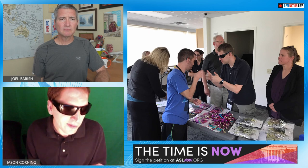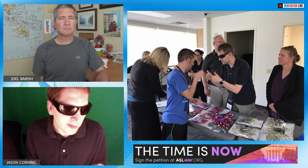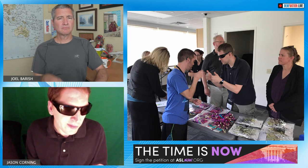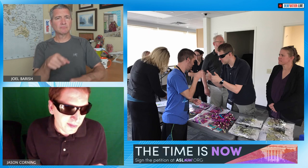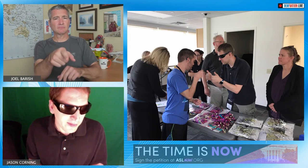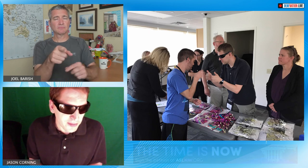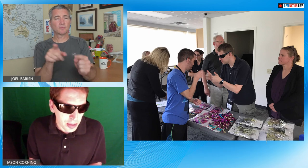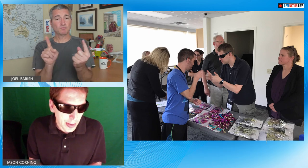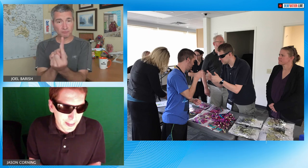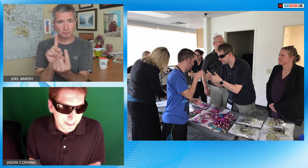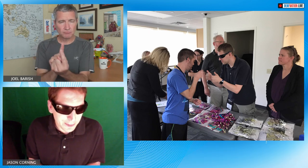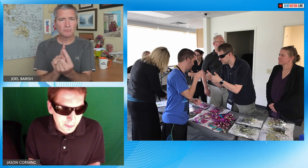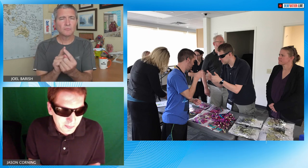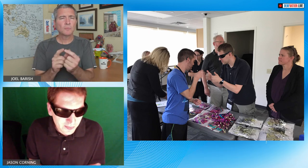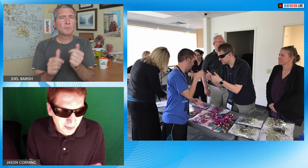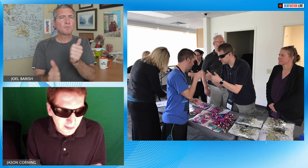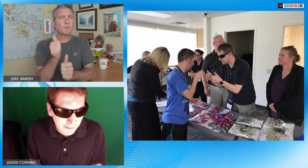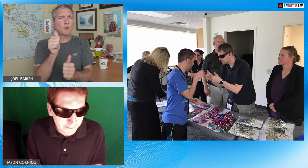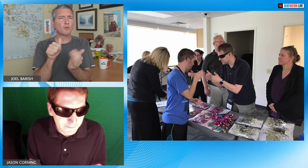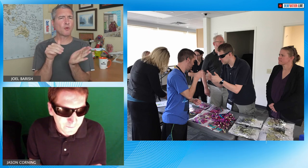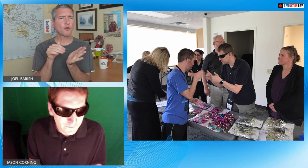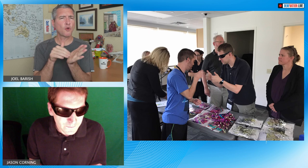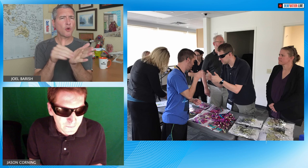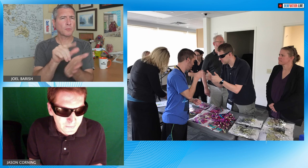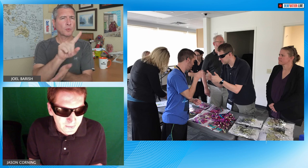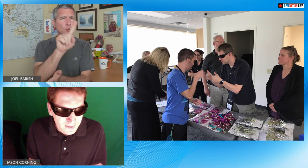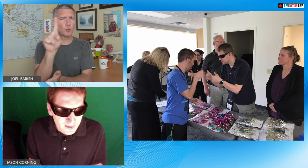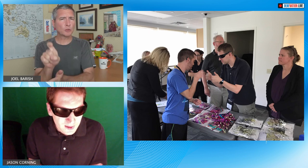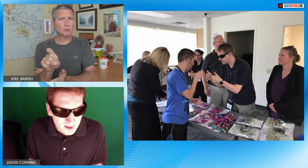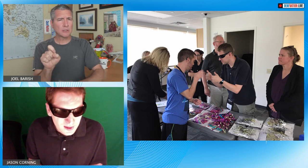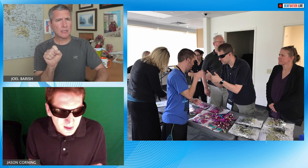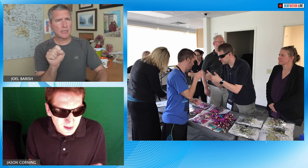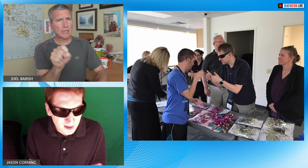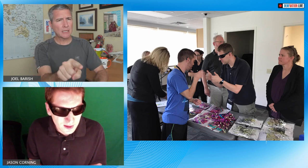When people come to you what is the most frequent question asked/